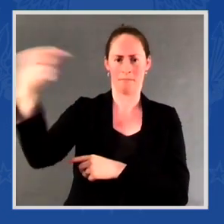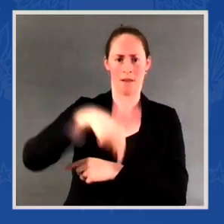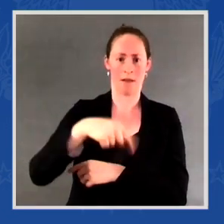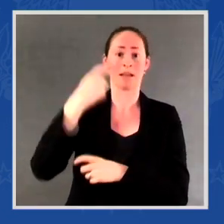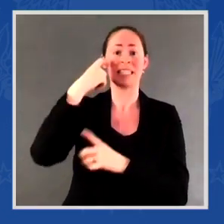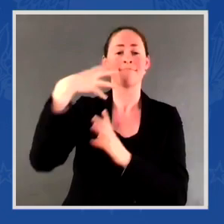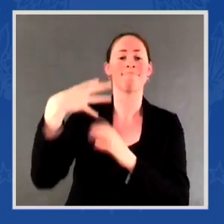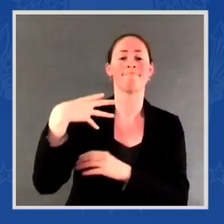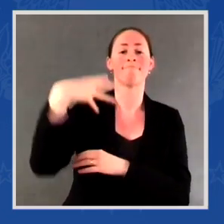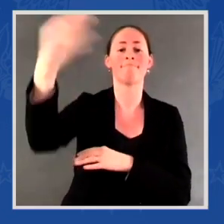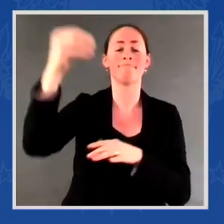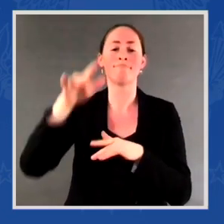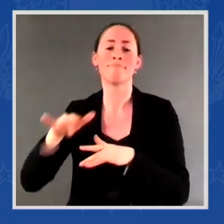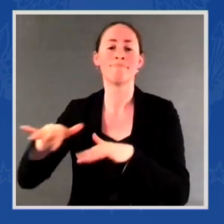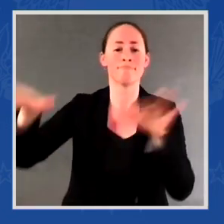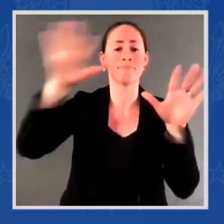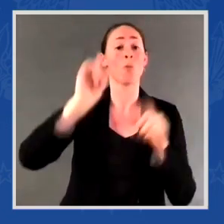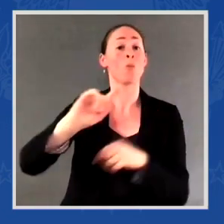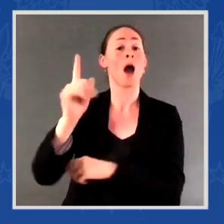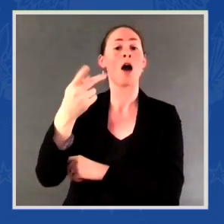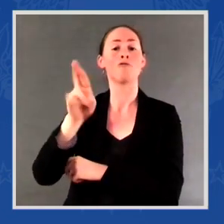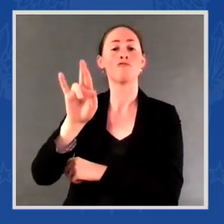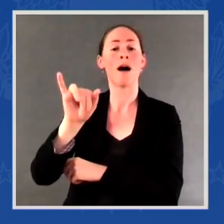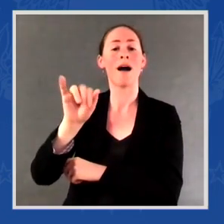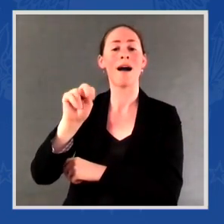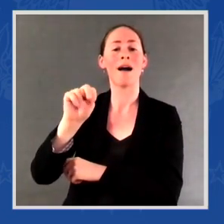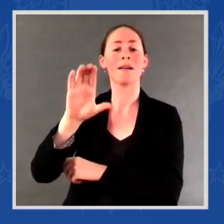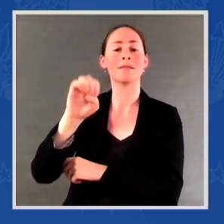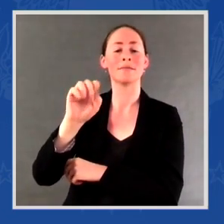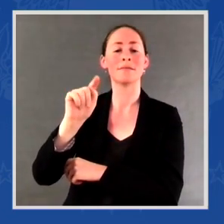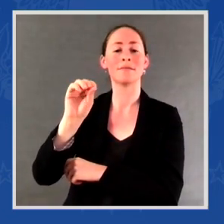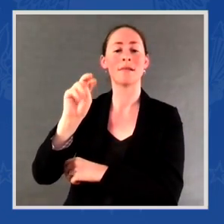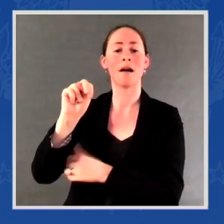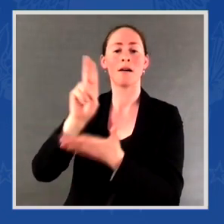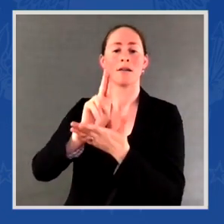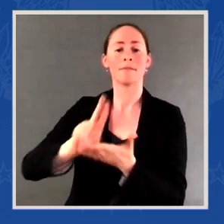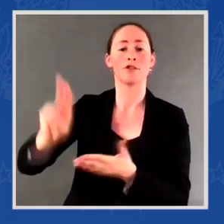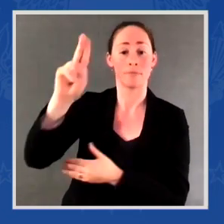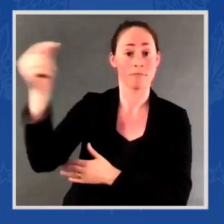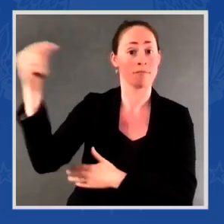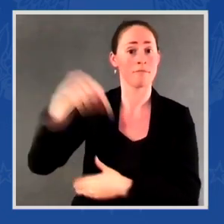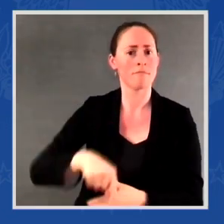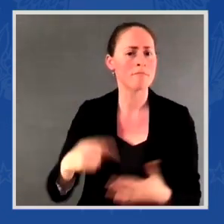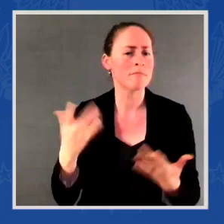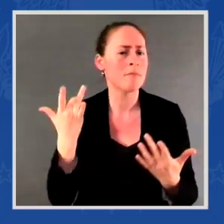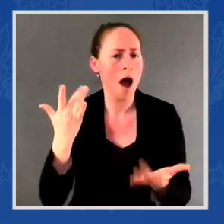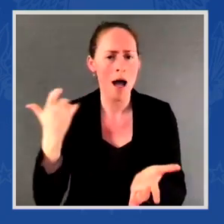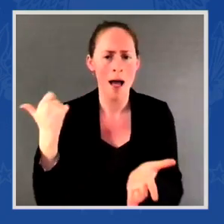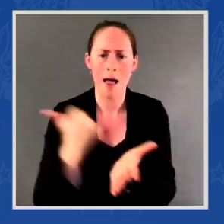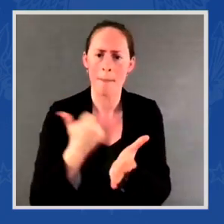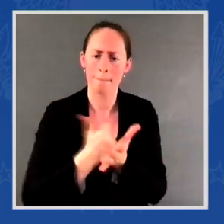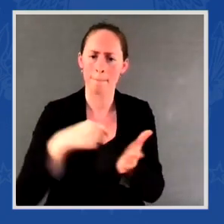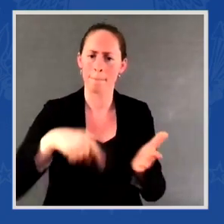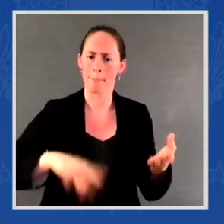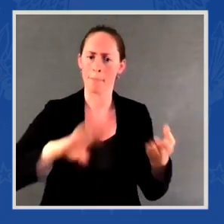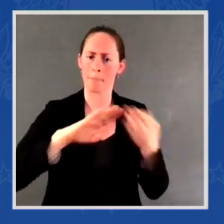and she is back helping our communities and she's working to get shots in arms.